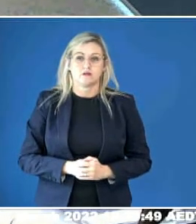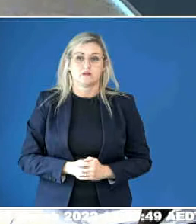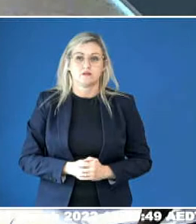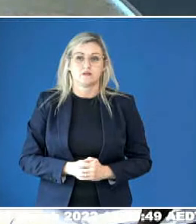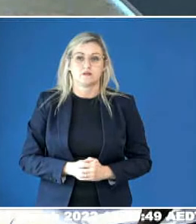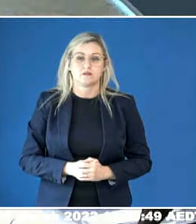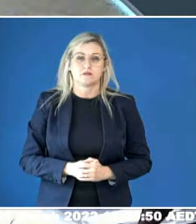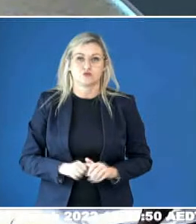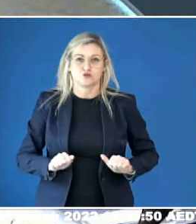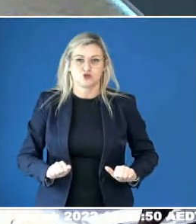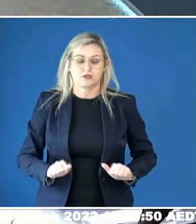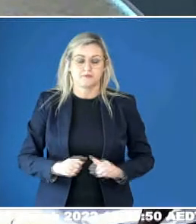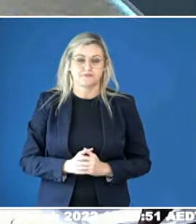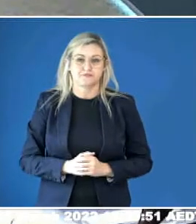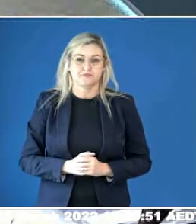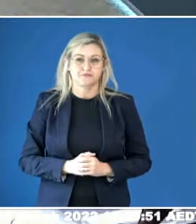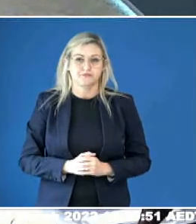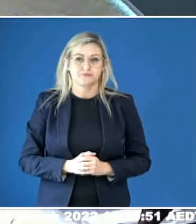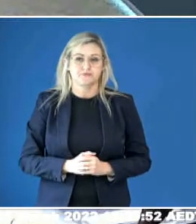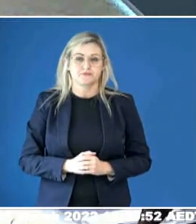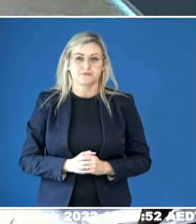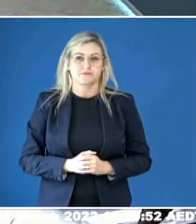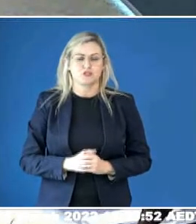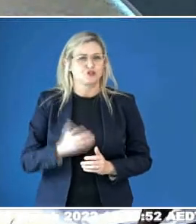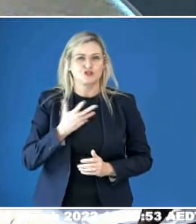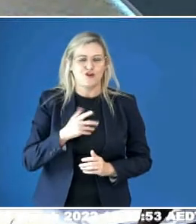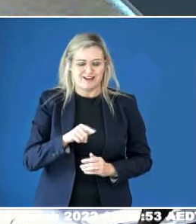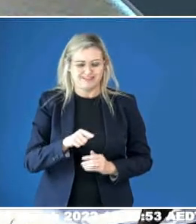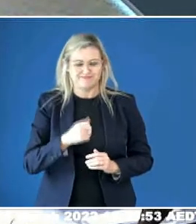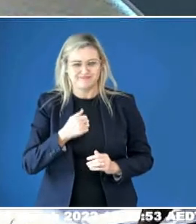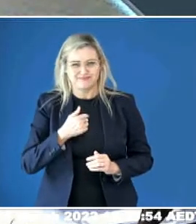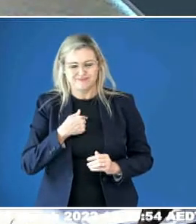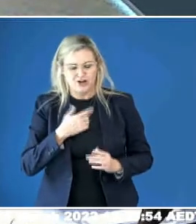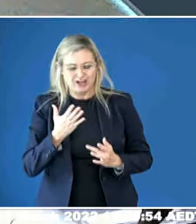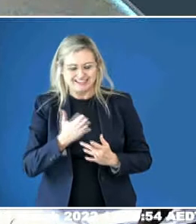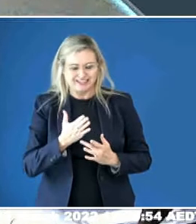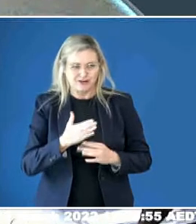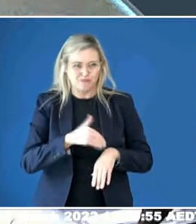I am sorry. I was on mute. It seems to be a repetitive fault on my part.